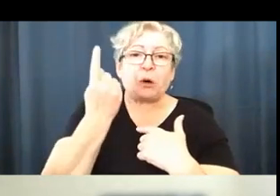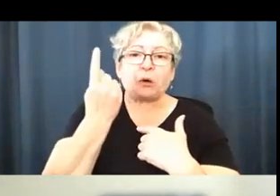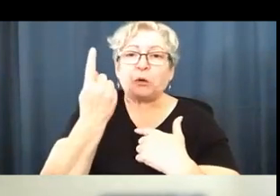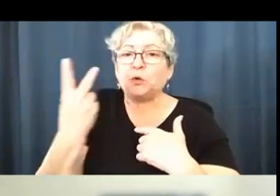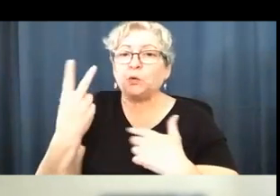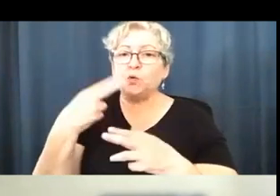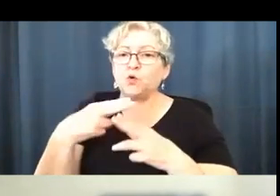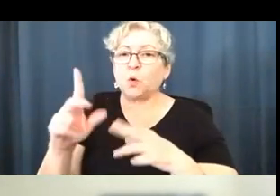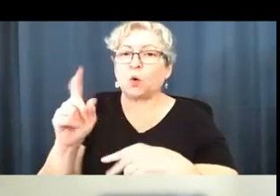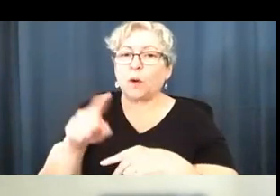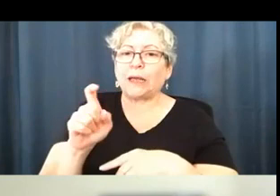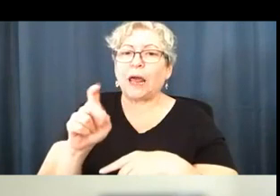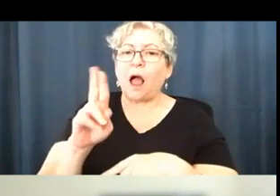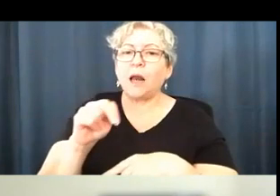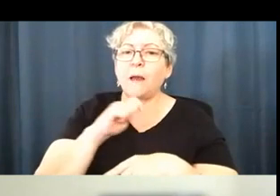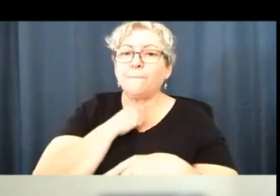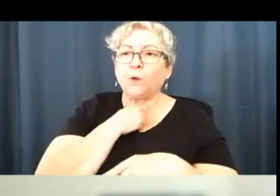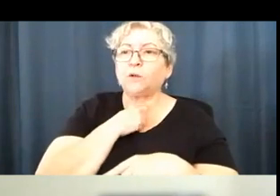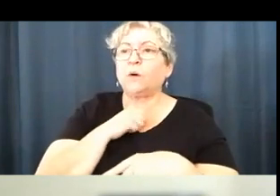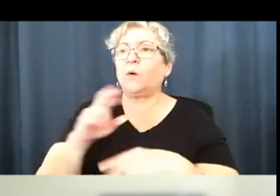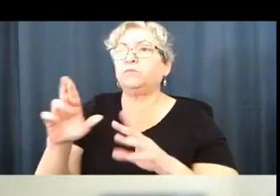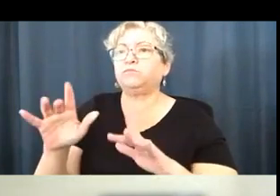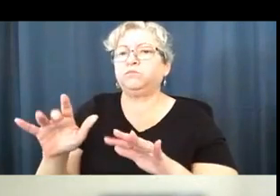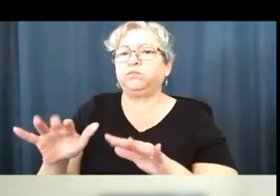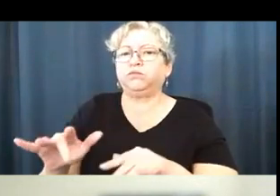you can unmute yourself and put in the chat. And if not,